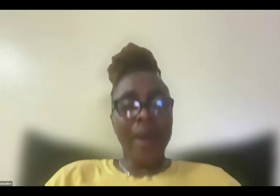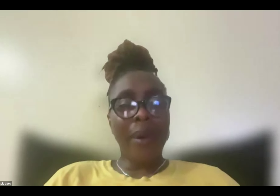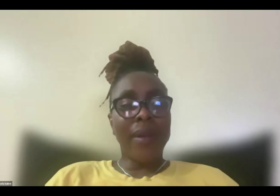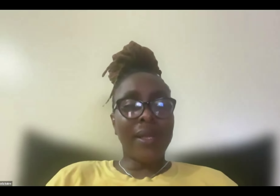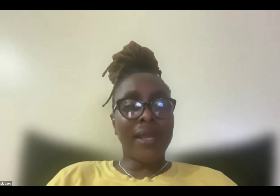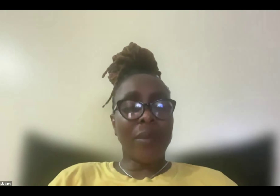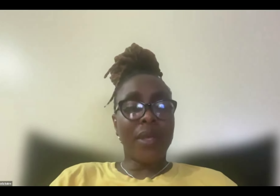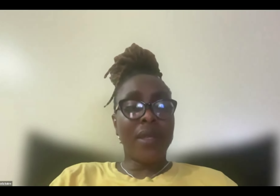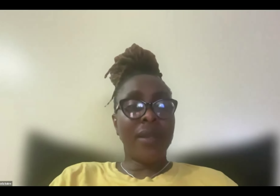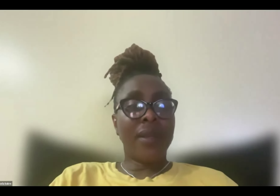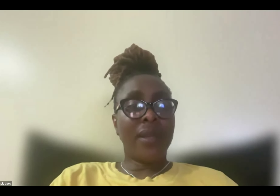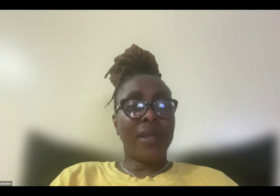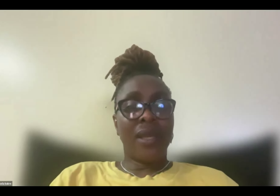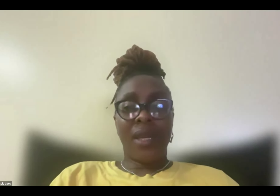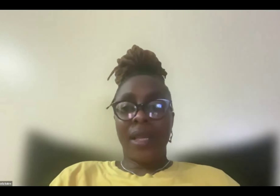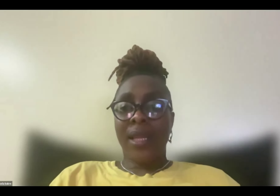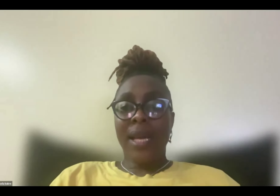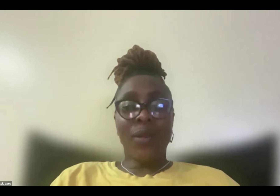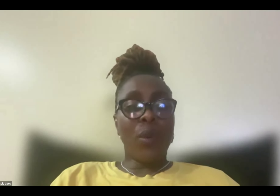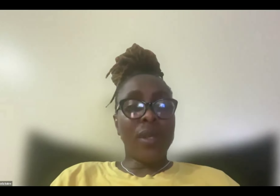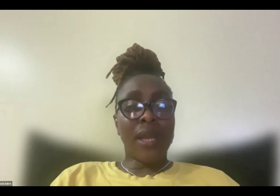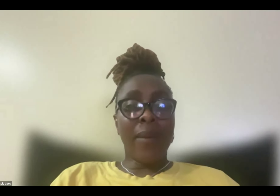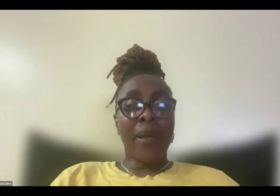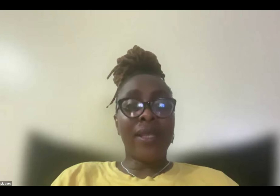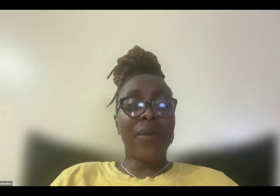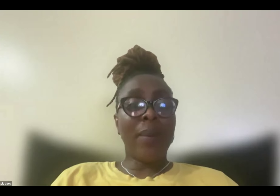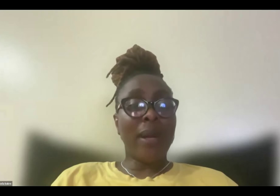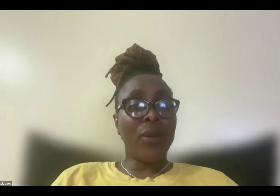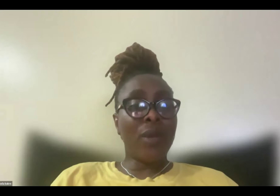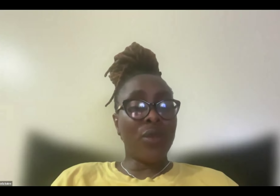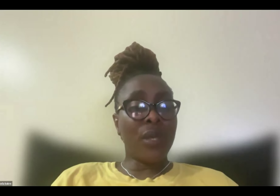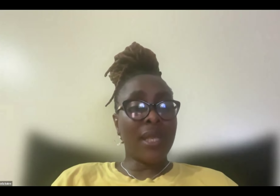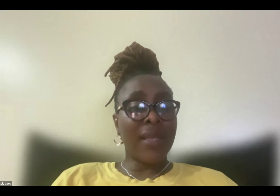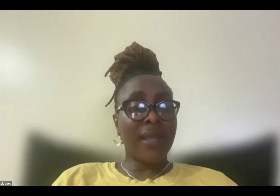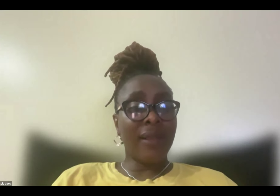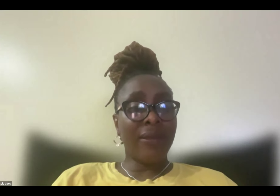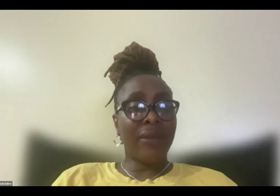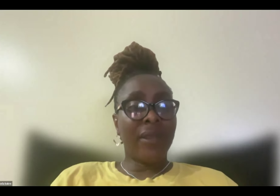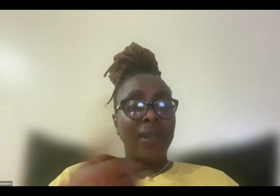sola bakre: Sorry about that. Everybody that was Bassiria Balogy, introducing herself